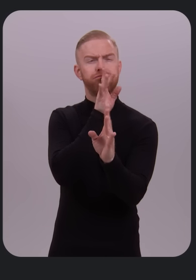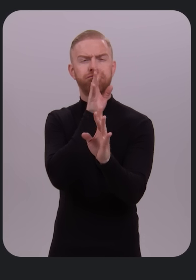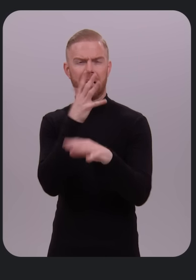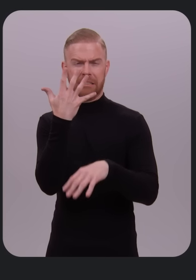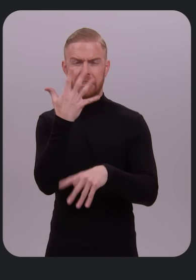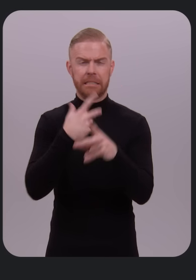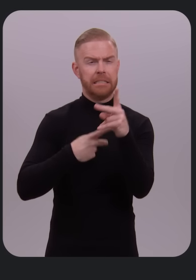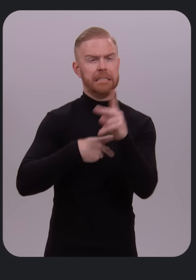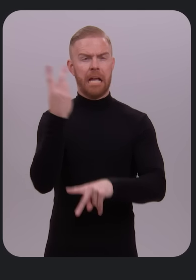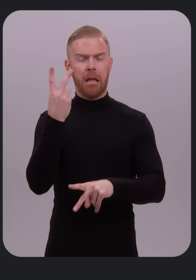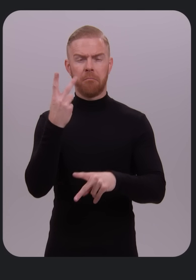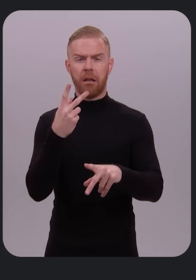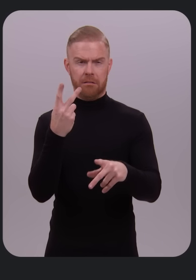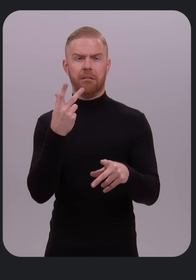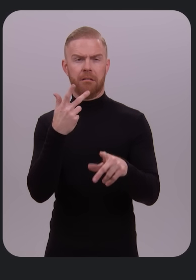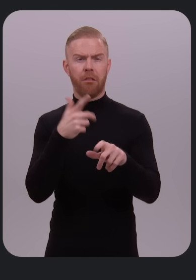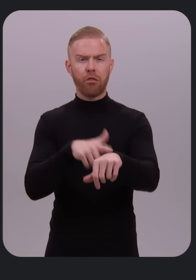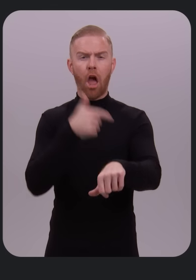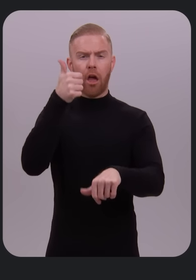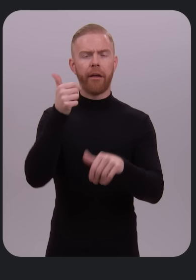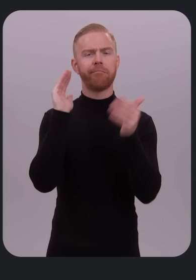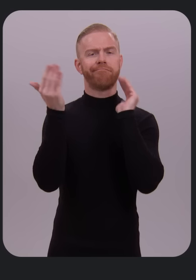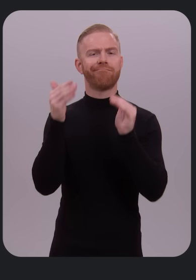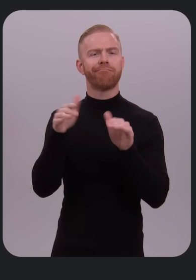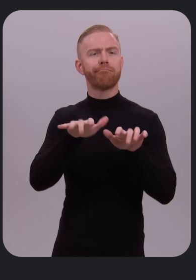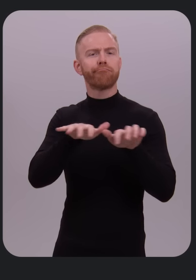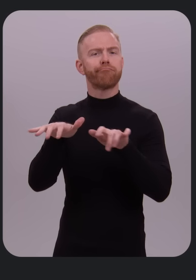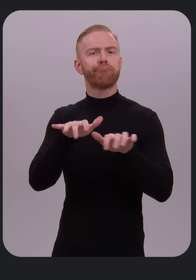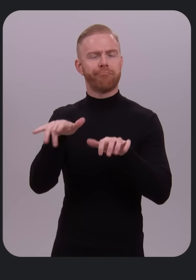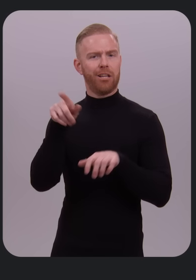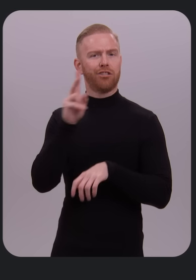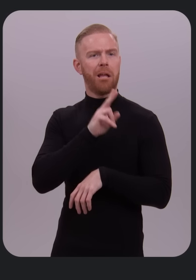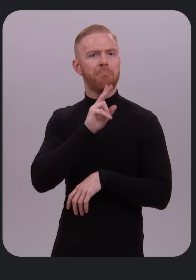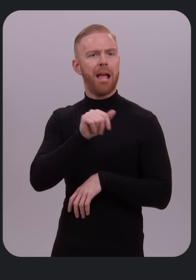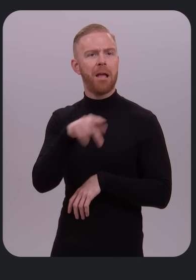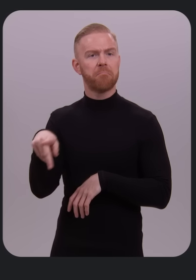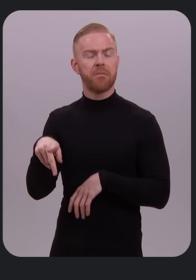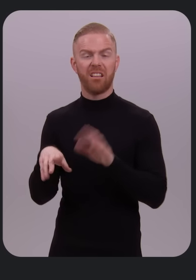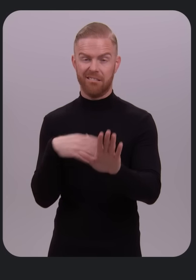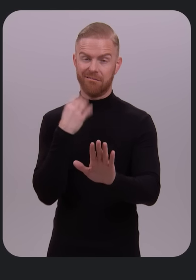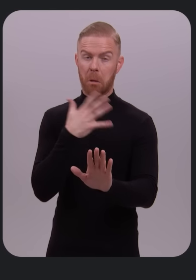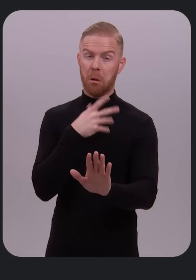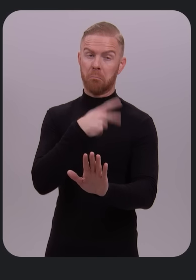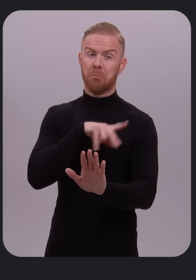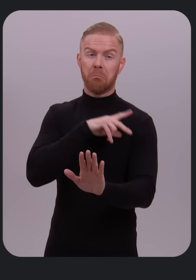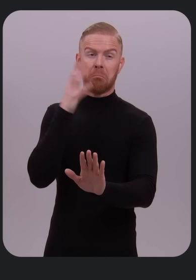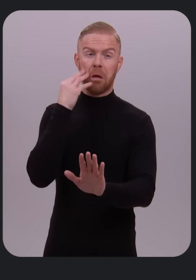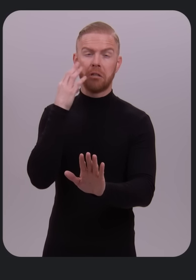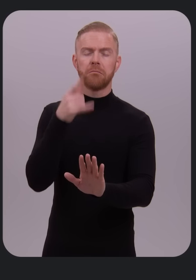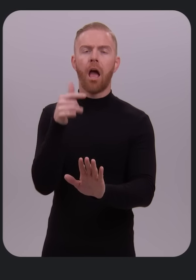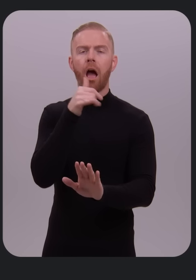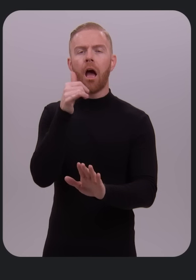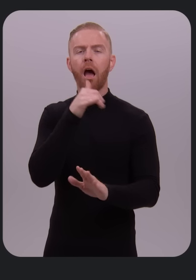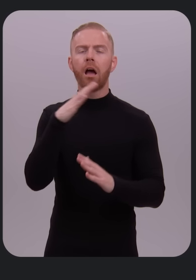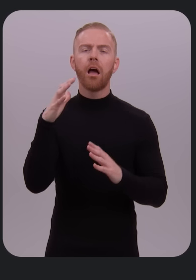than the text conversations in the app. And I can tell you from personal experience, it's great for talking through things on the drive